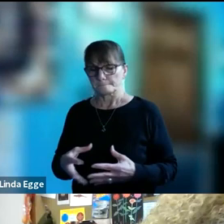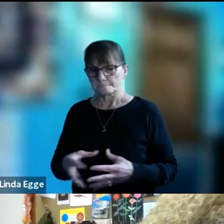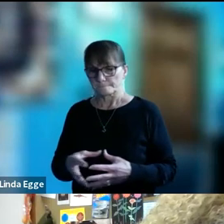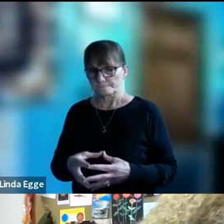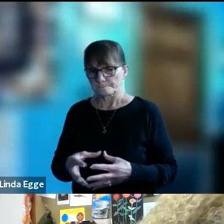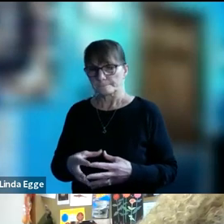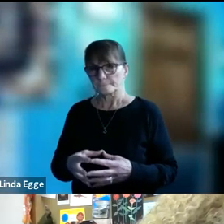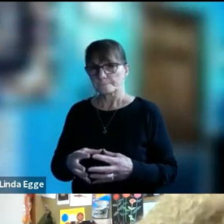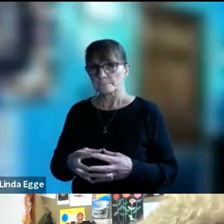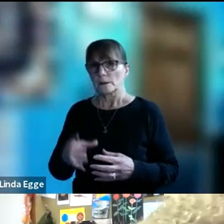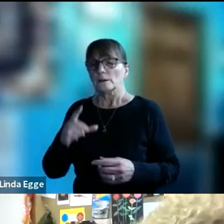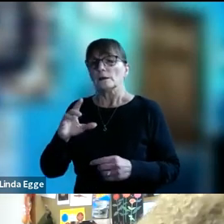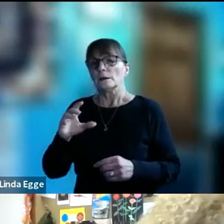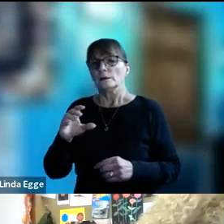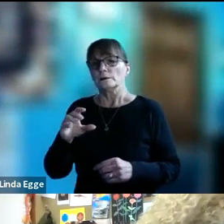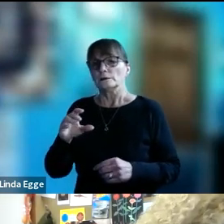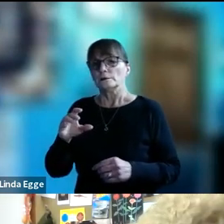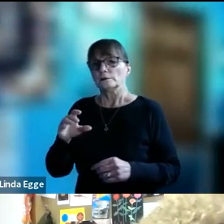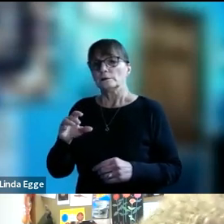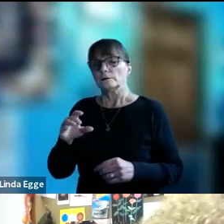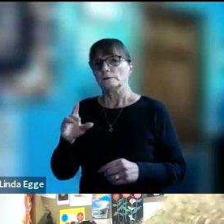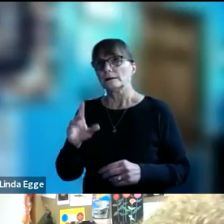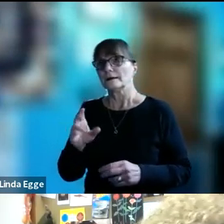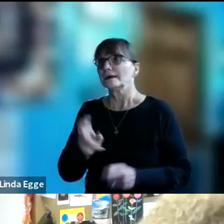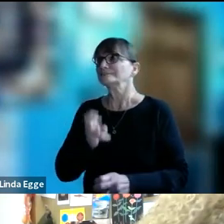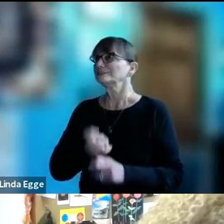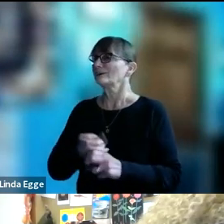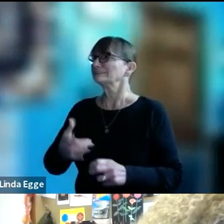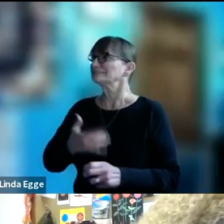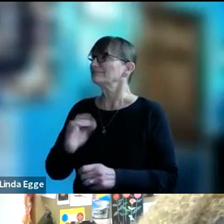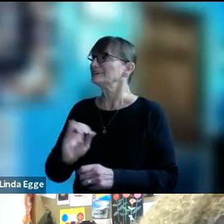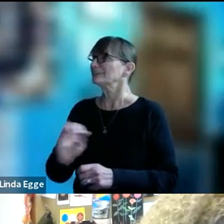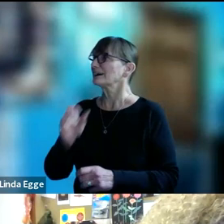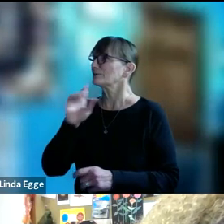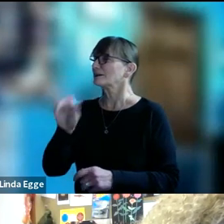Yeah, I mean it's kind of sort of hard 'cause I feel like we're not just always out looking